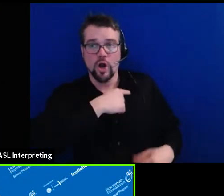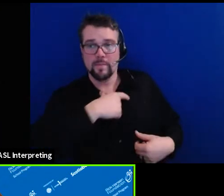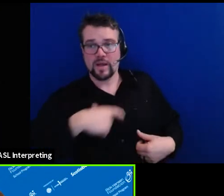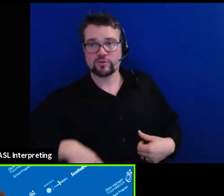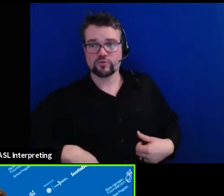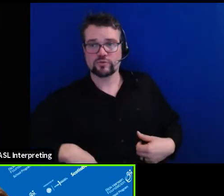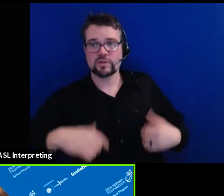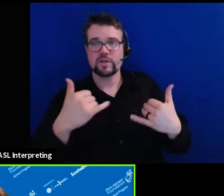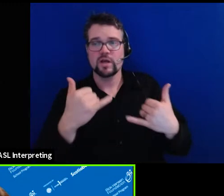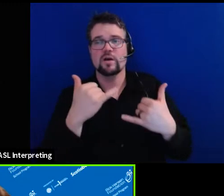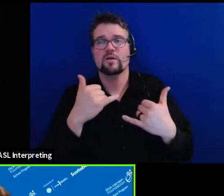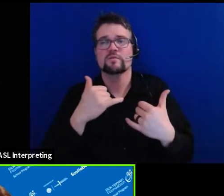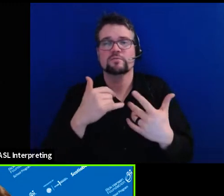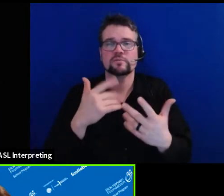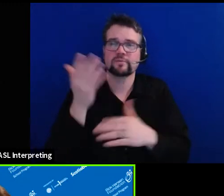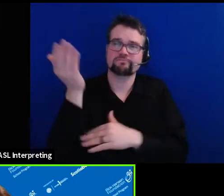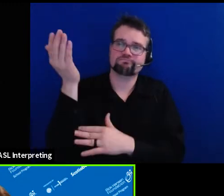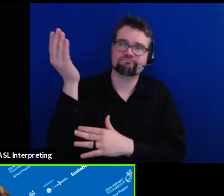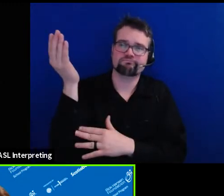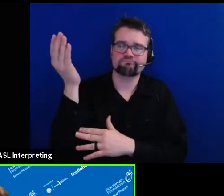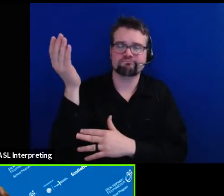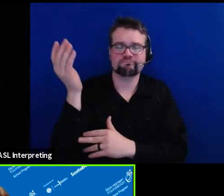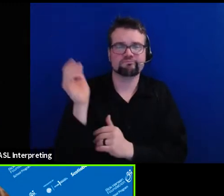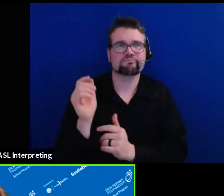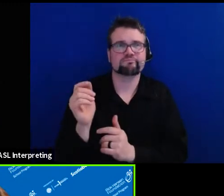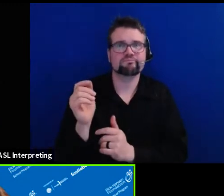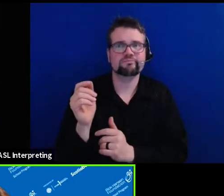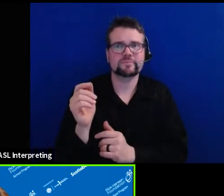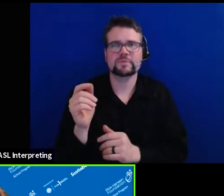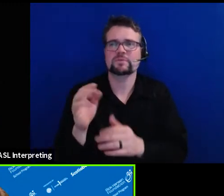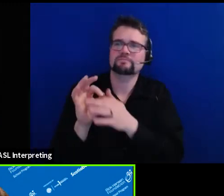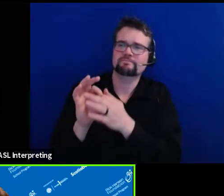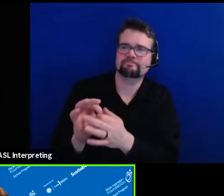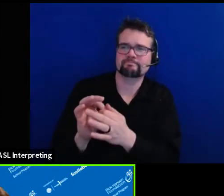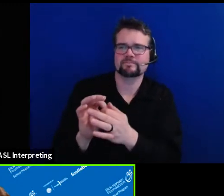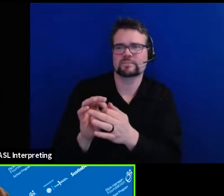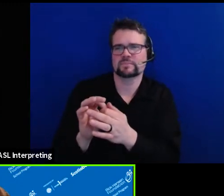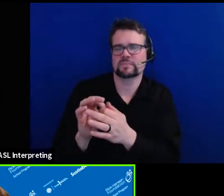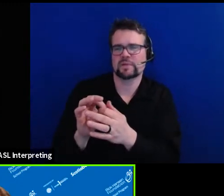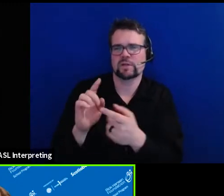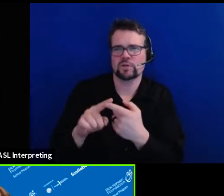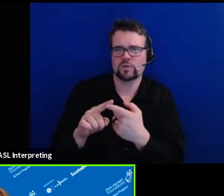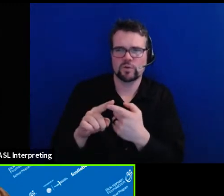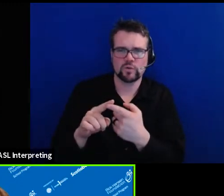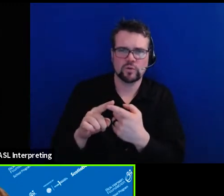FROM THE PERSPECTIVE OF MOBILITY, HEARING, AND VISUAL